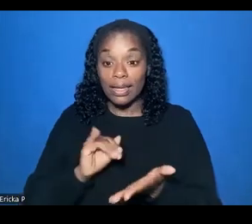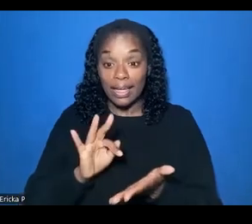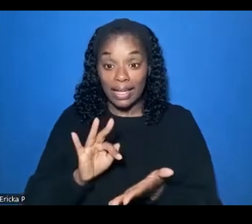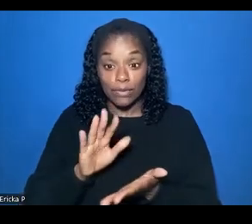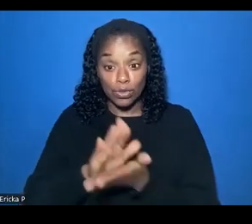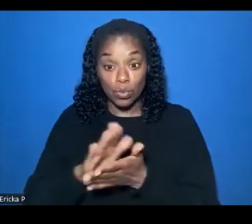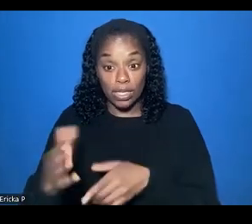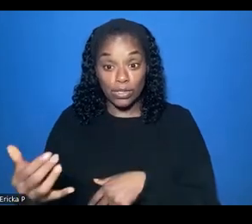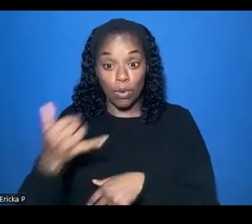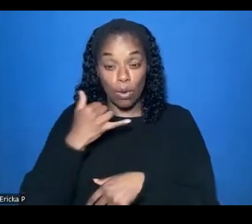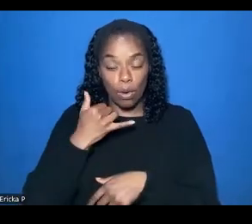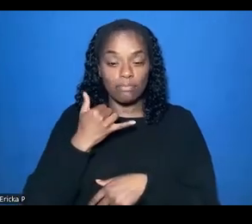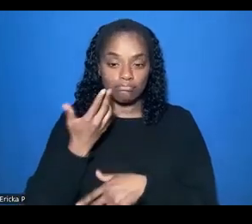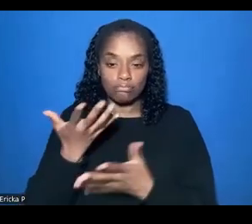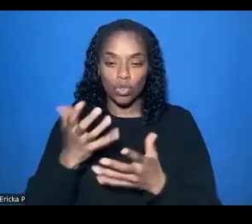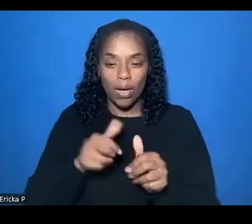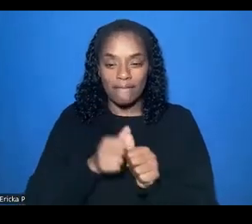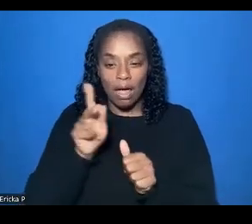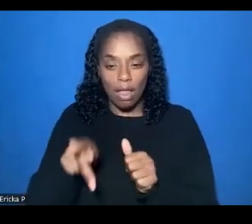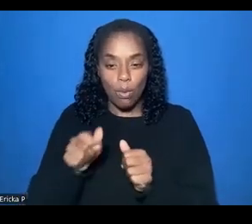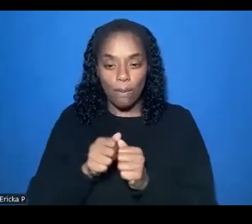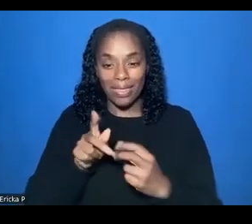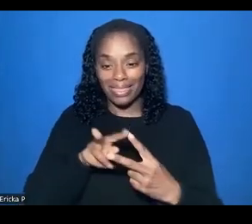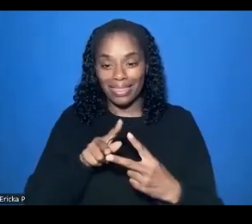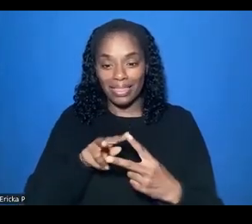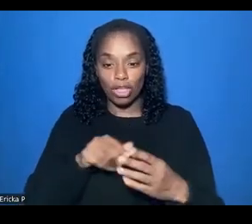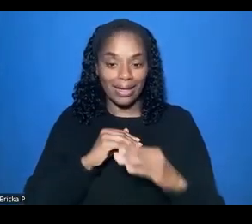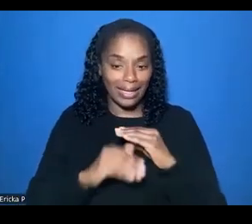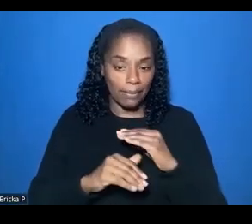you want to follow up with either an email or a letter in writing.